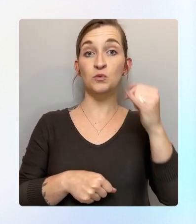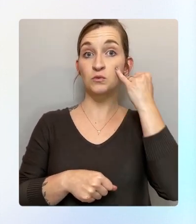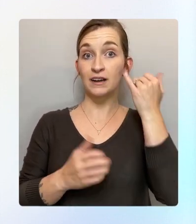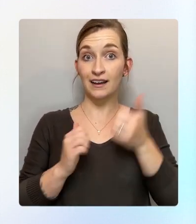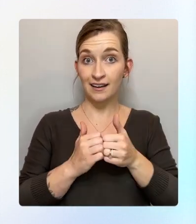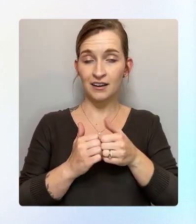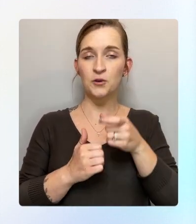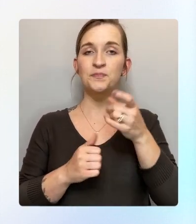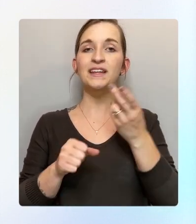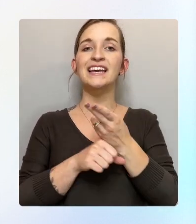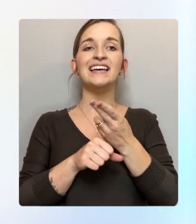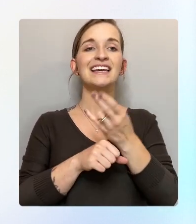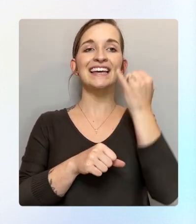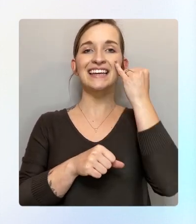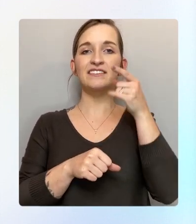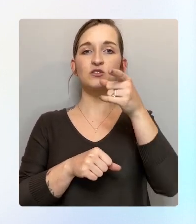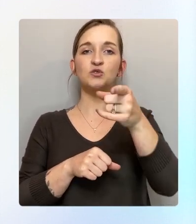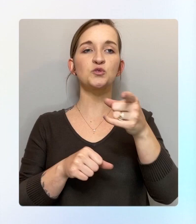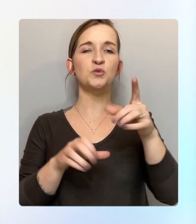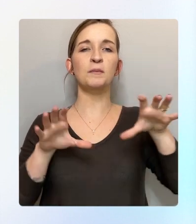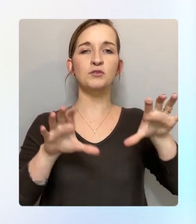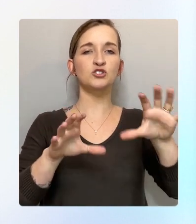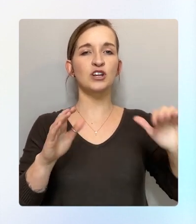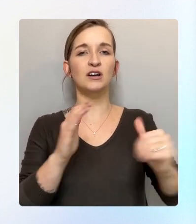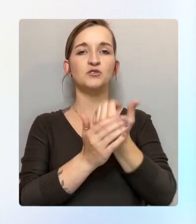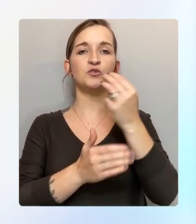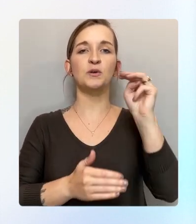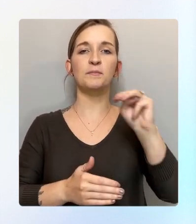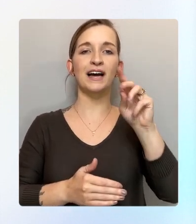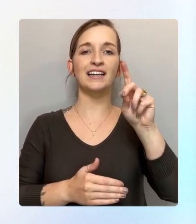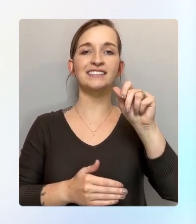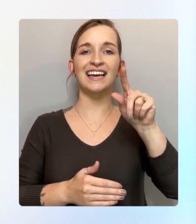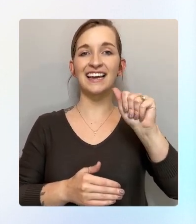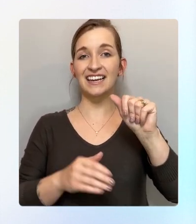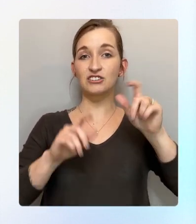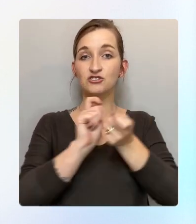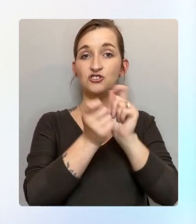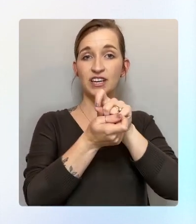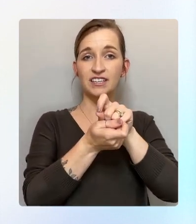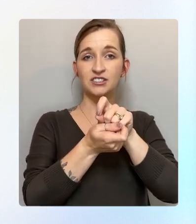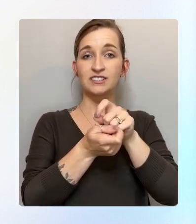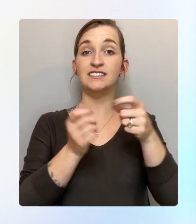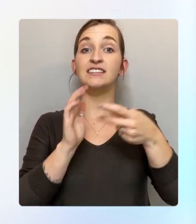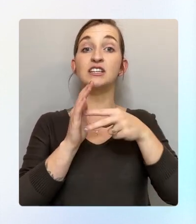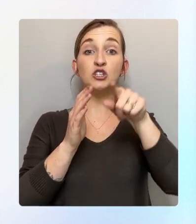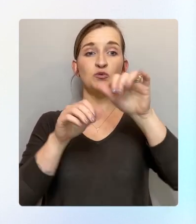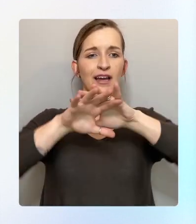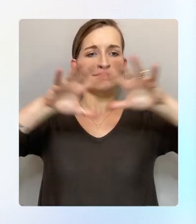you can test your PDP as a whole. So that means you can test multiple variables at once.